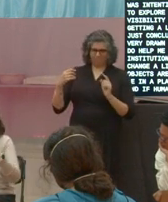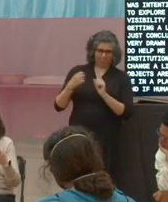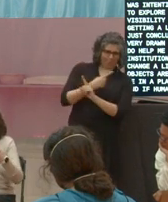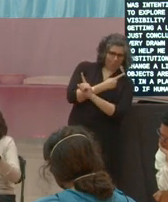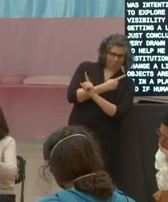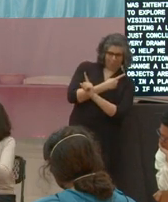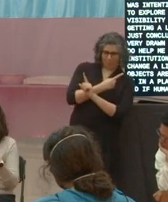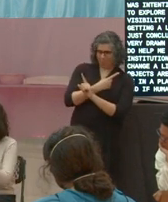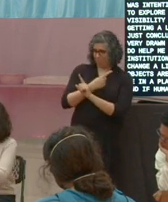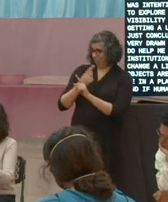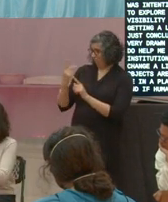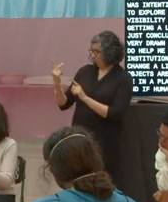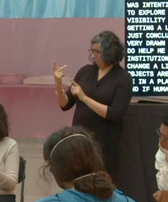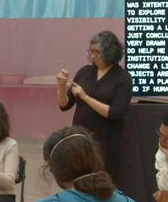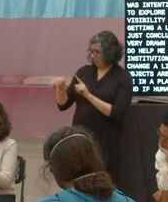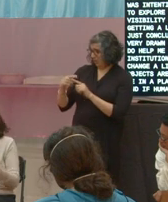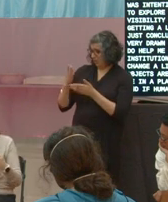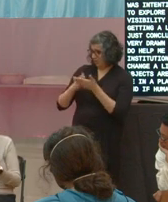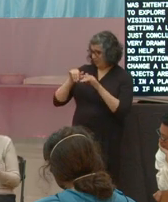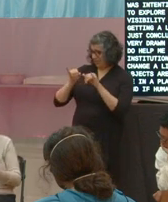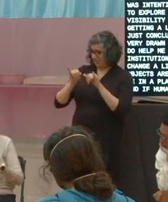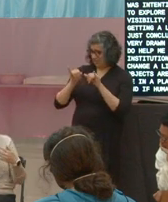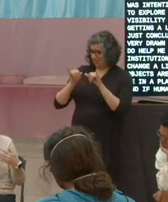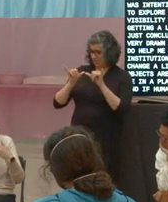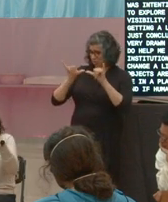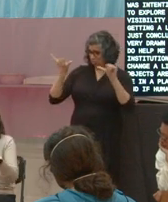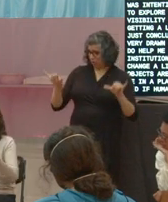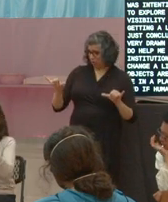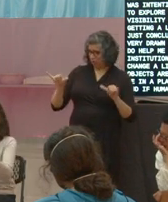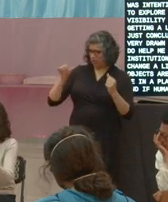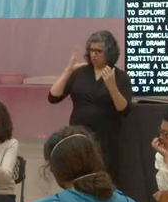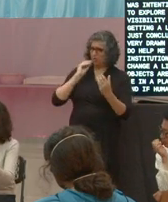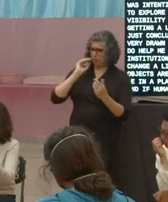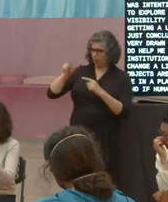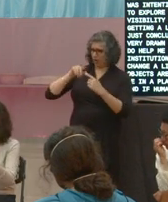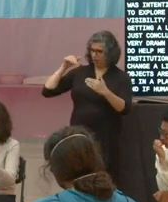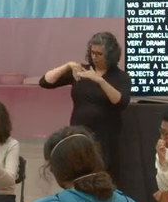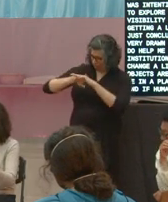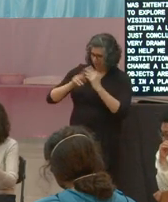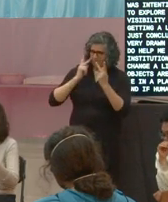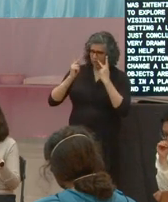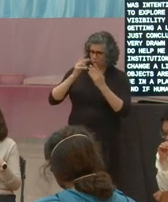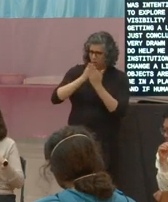talk to you all to about some of these structures that you encounter when you come into a visual art taisha paggett: space. And,